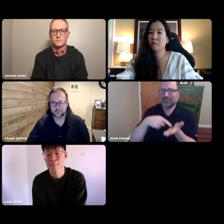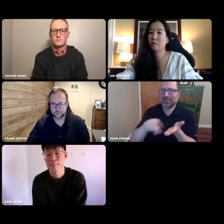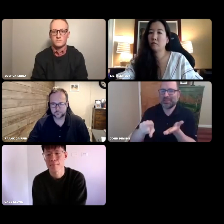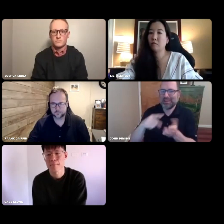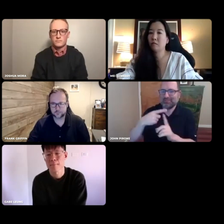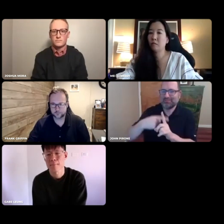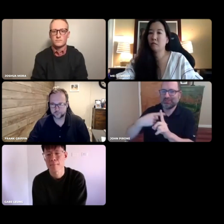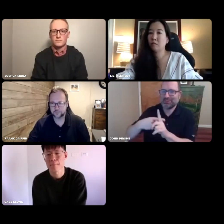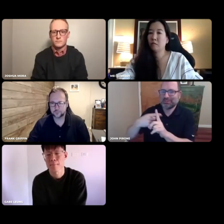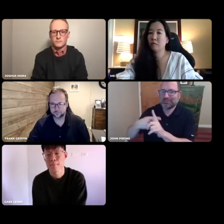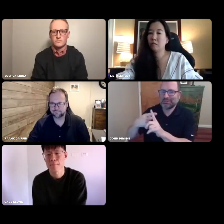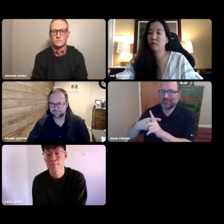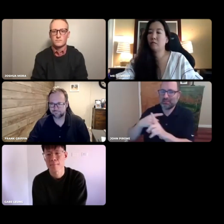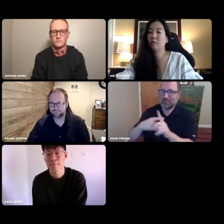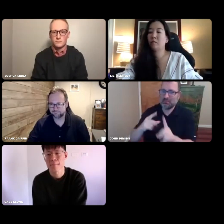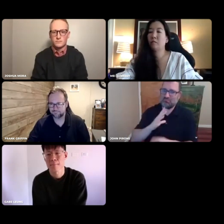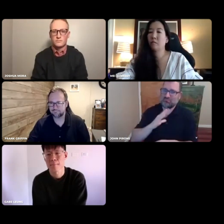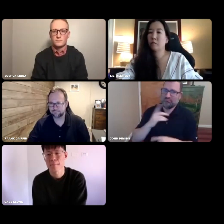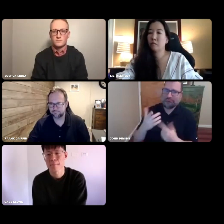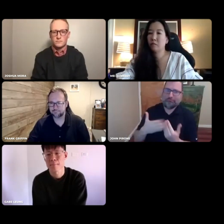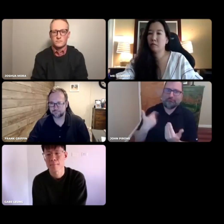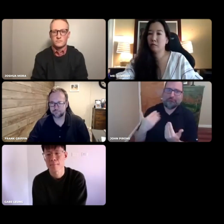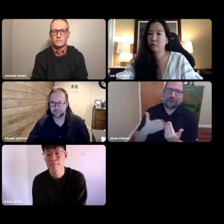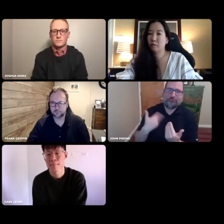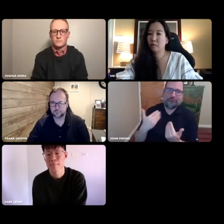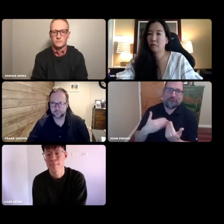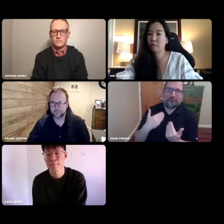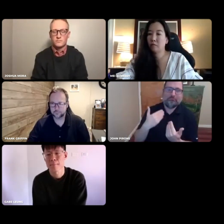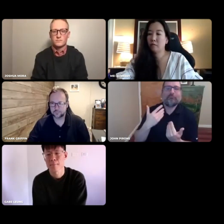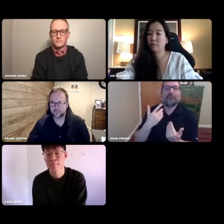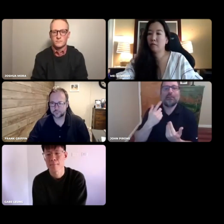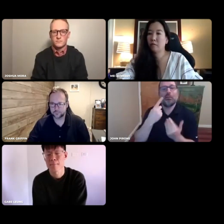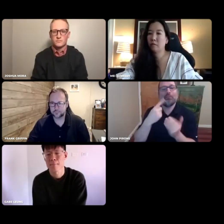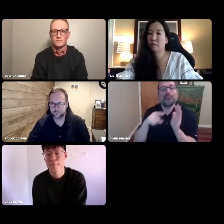However, there's a monthly fee for it.